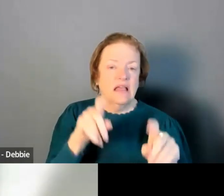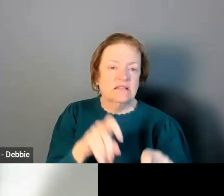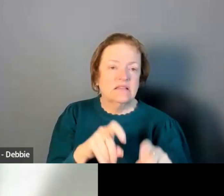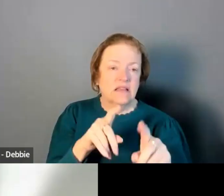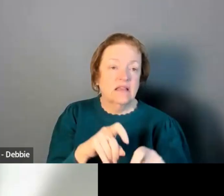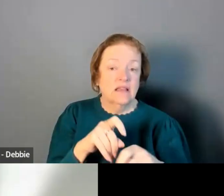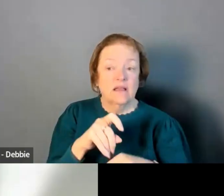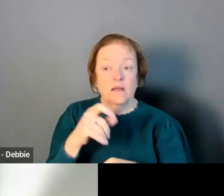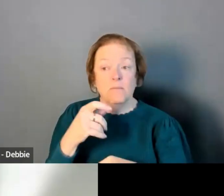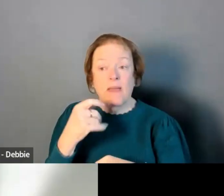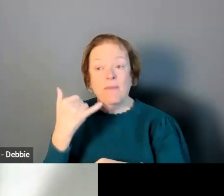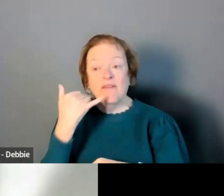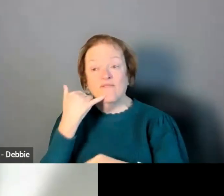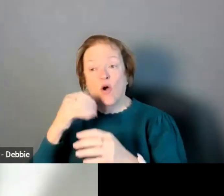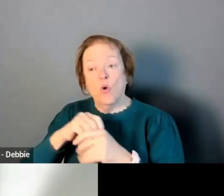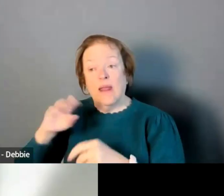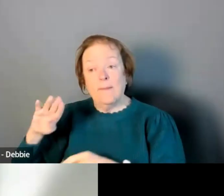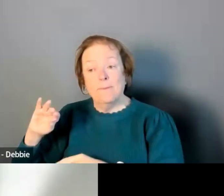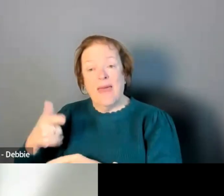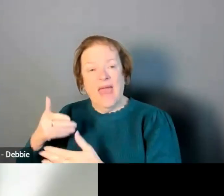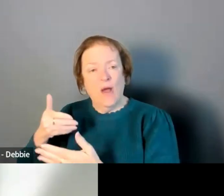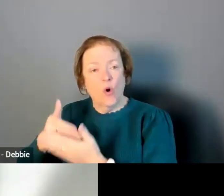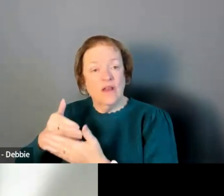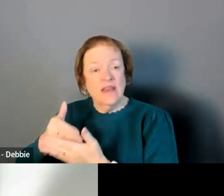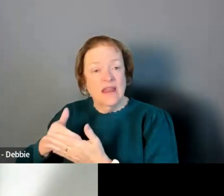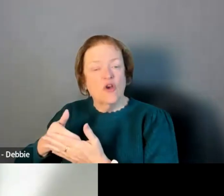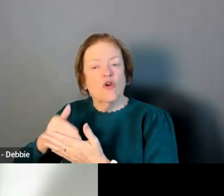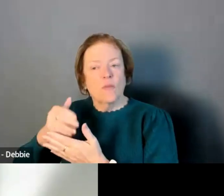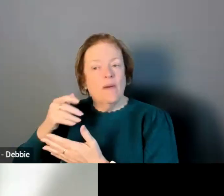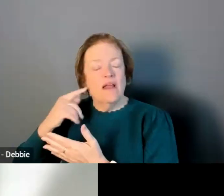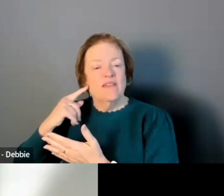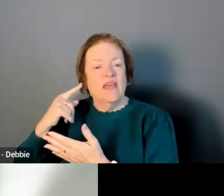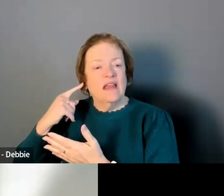but it can take away that, and then they have to go back in and, you know, reconnect it,